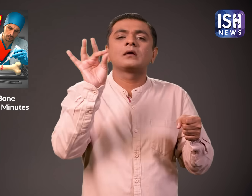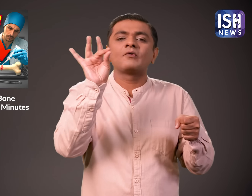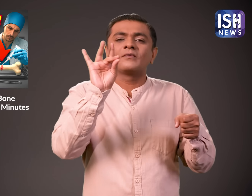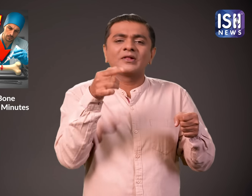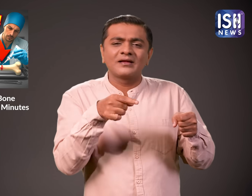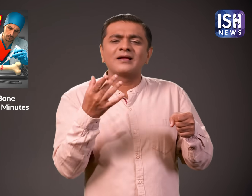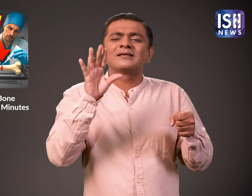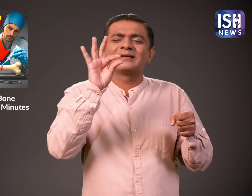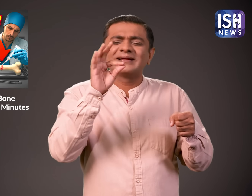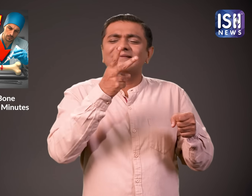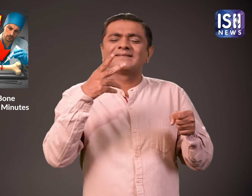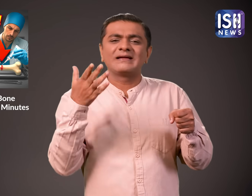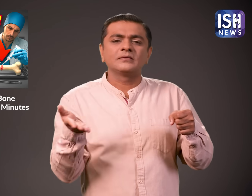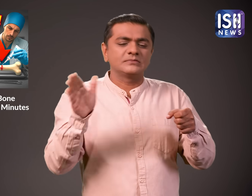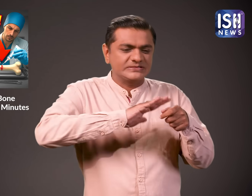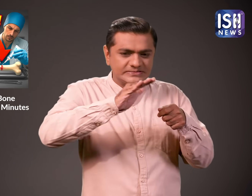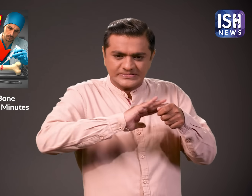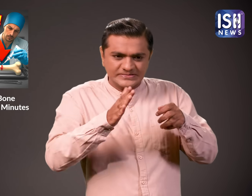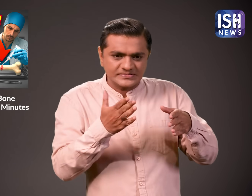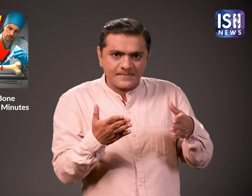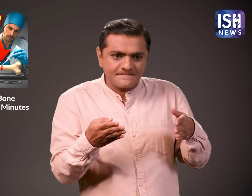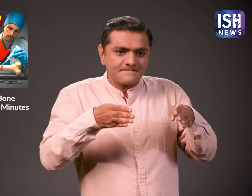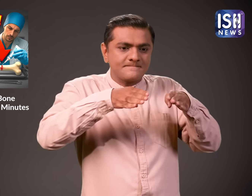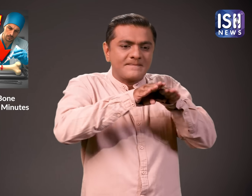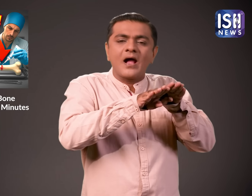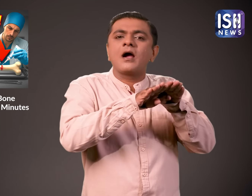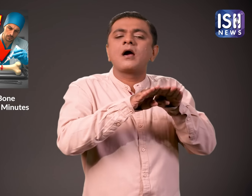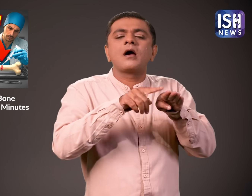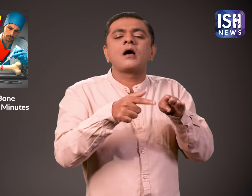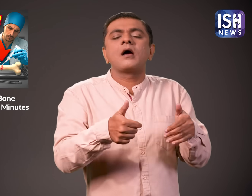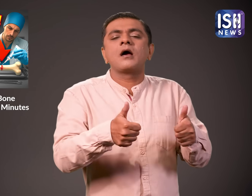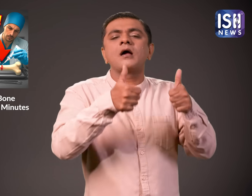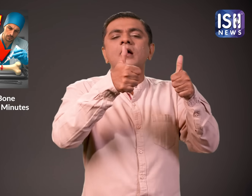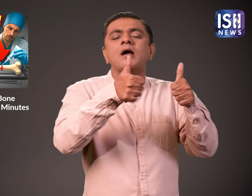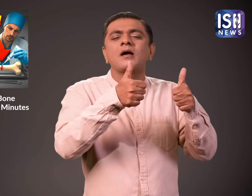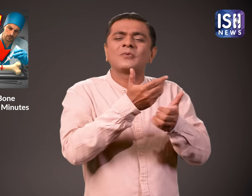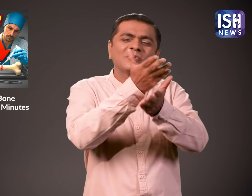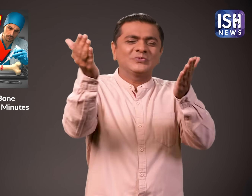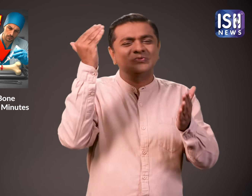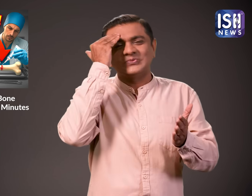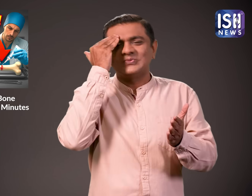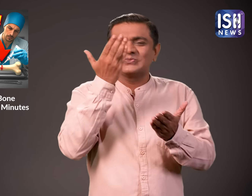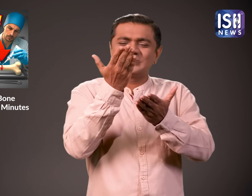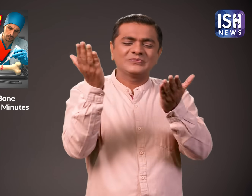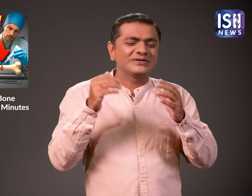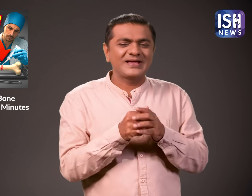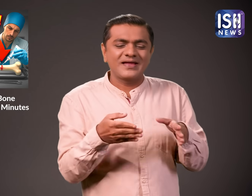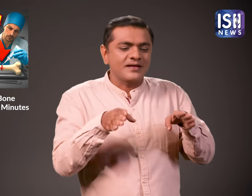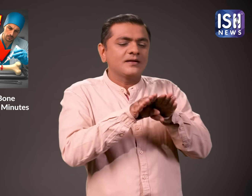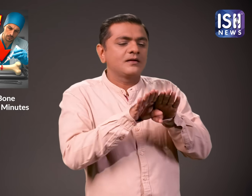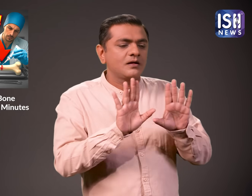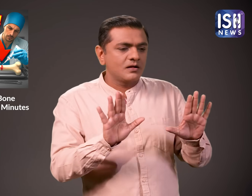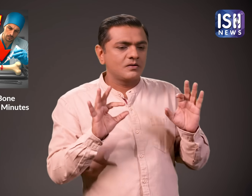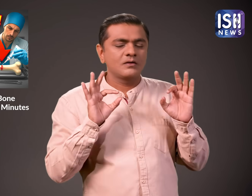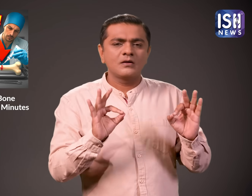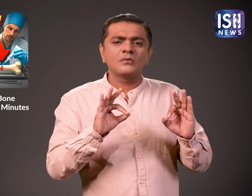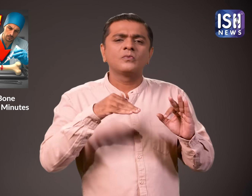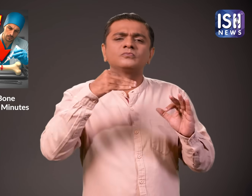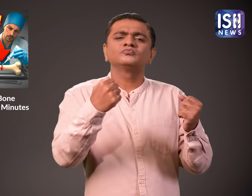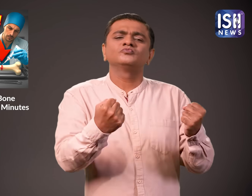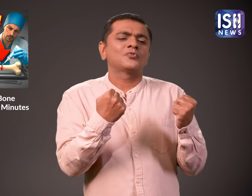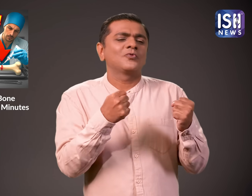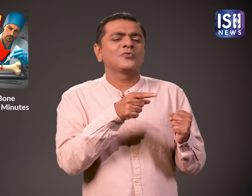we quickly apply some adhesive to fix it back together and stronger.